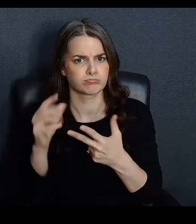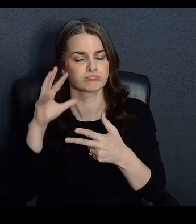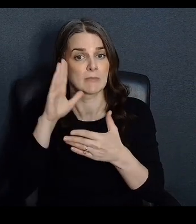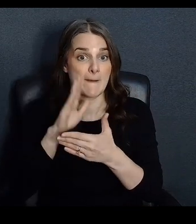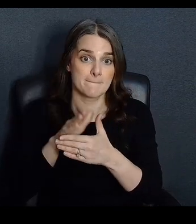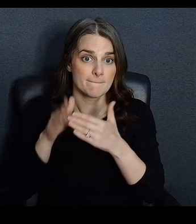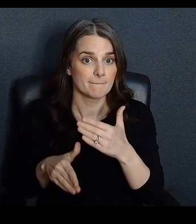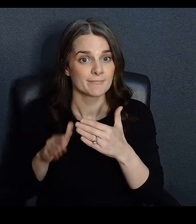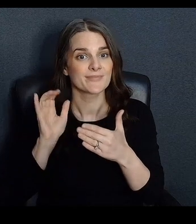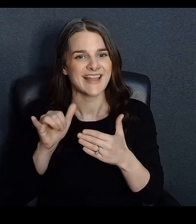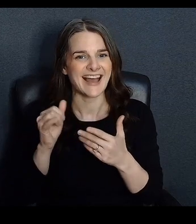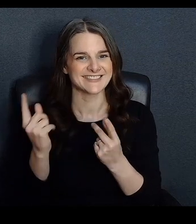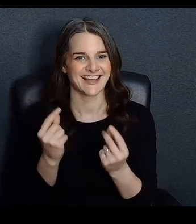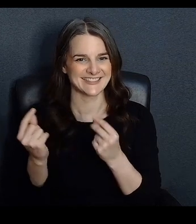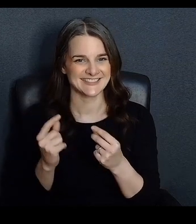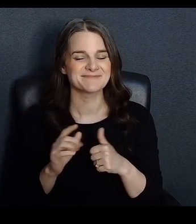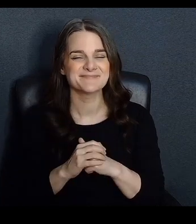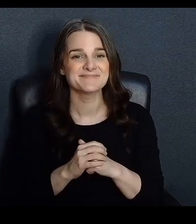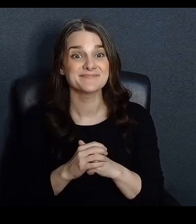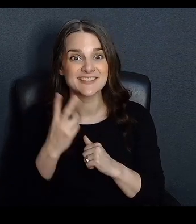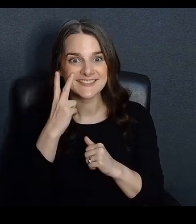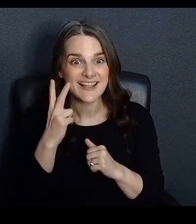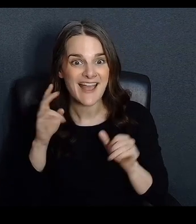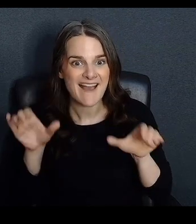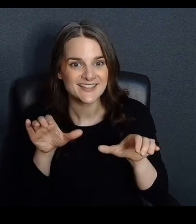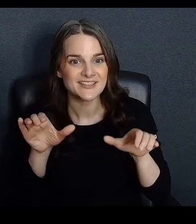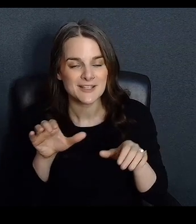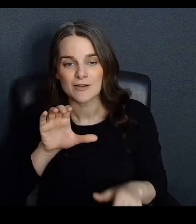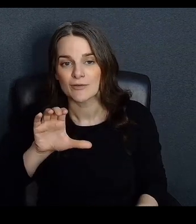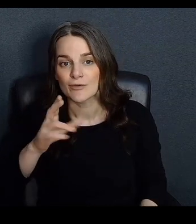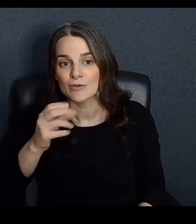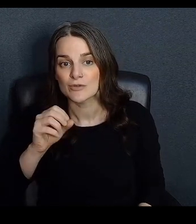to complete that task. I see other activities like the chores block